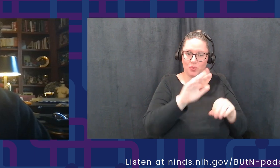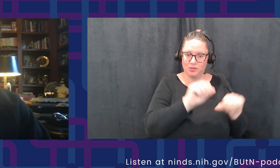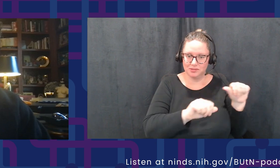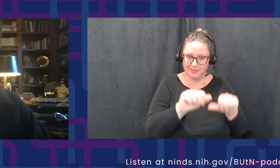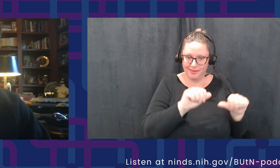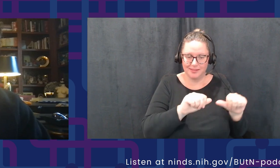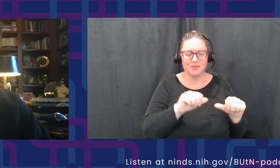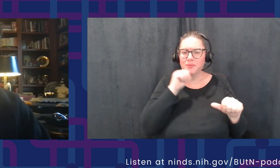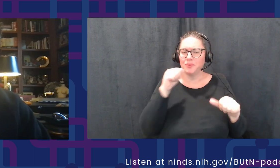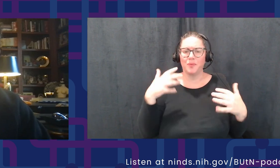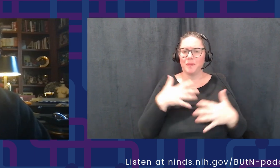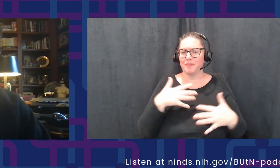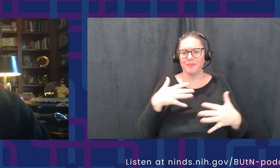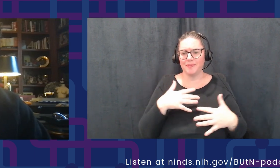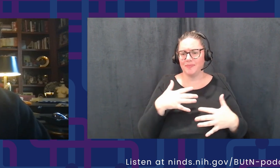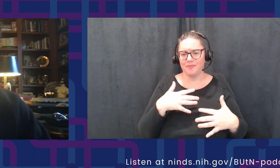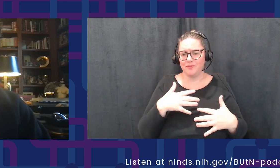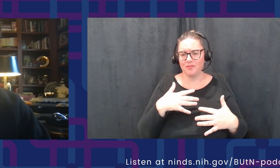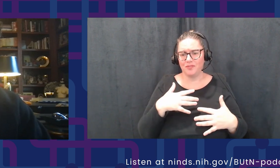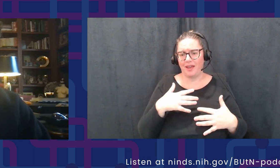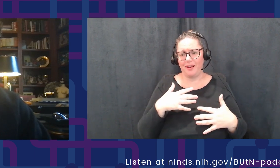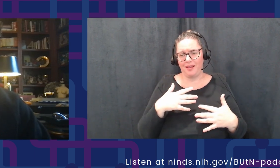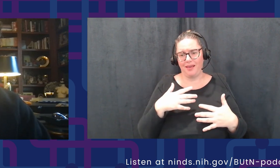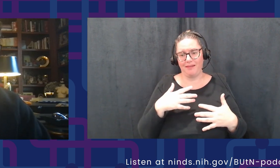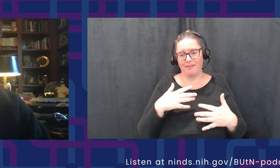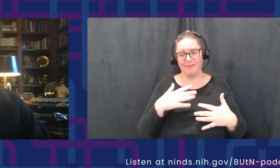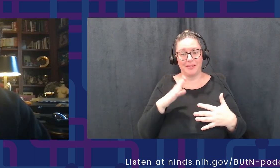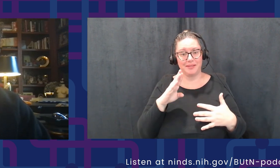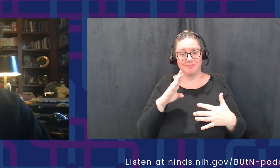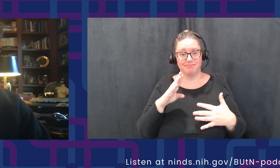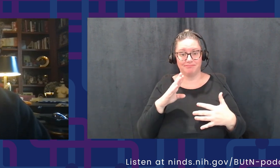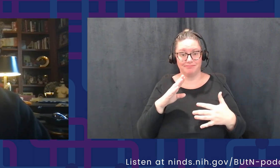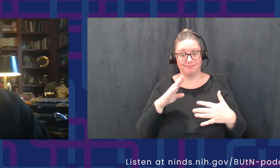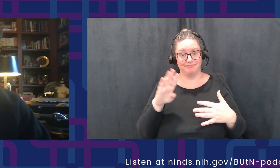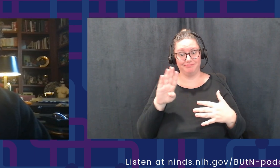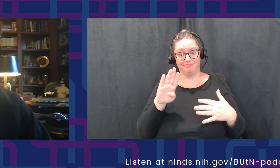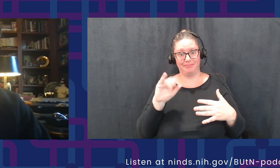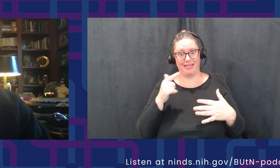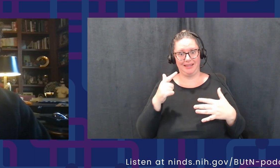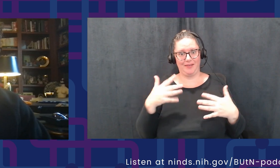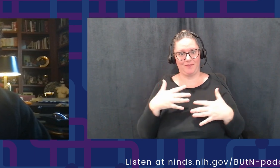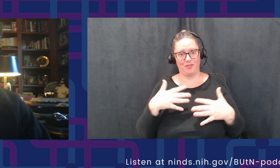Don't be afraid of being afraid of telling the stories.